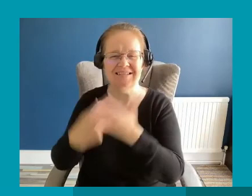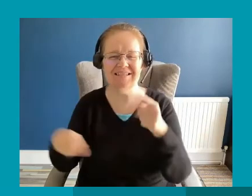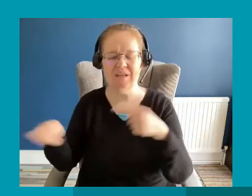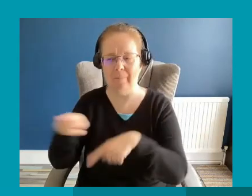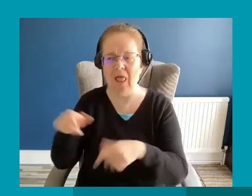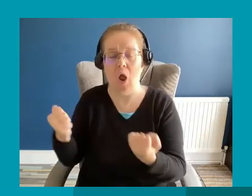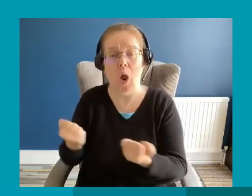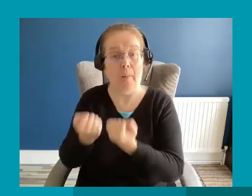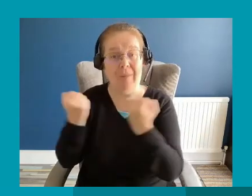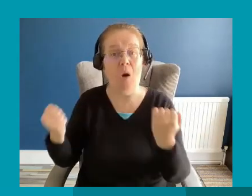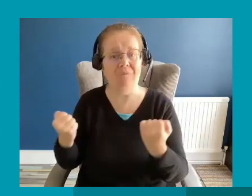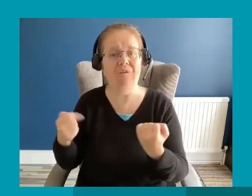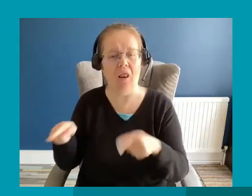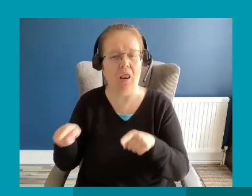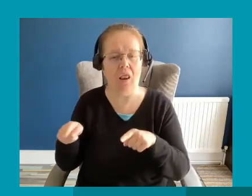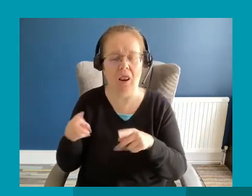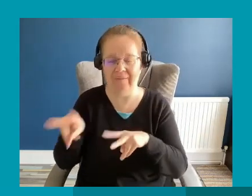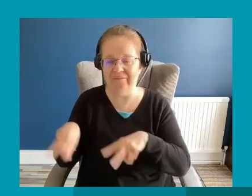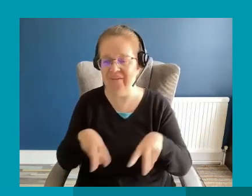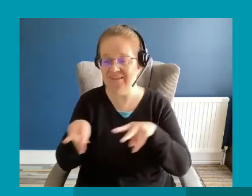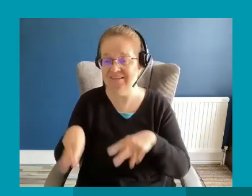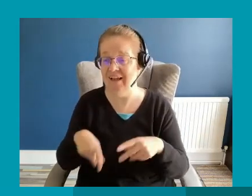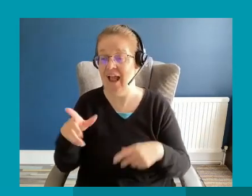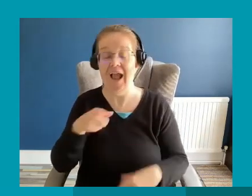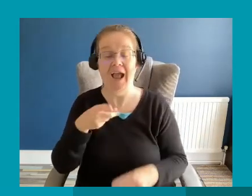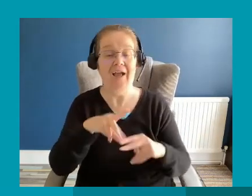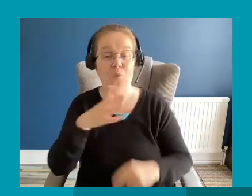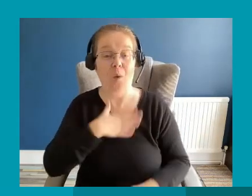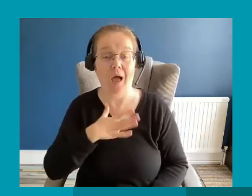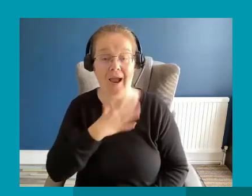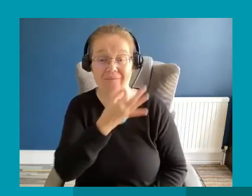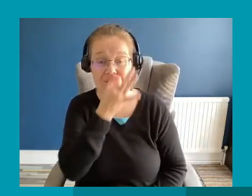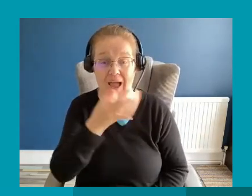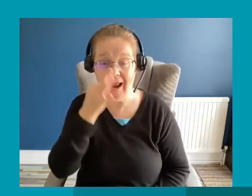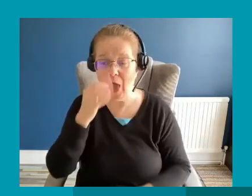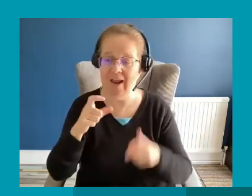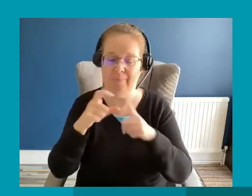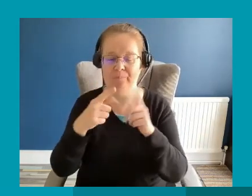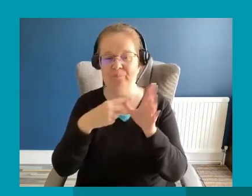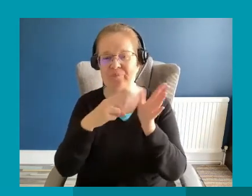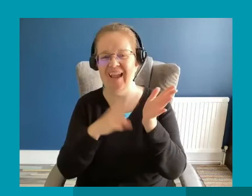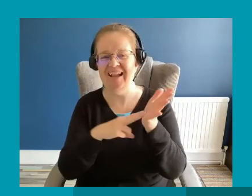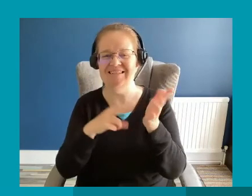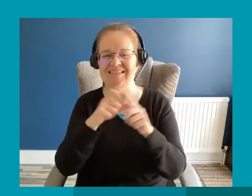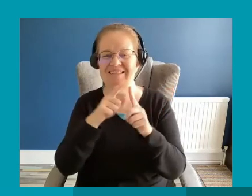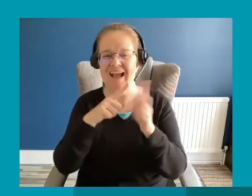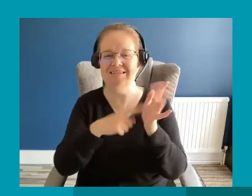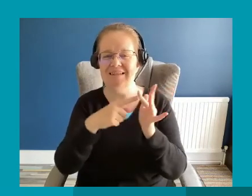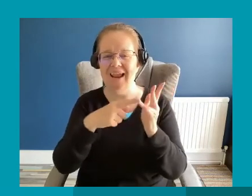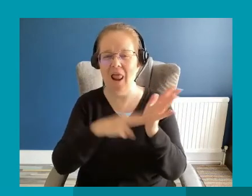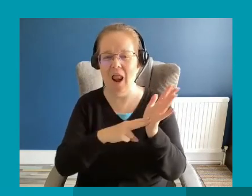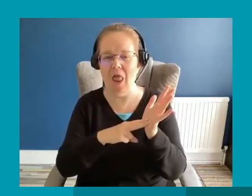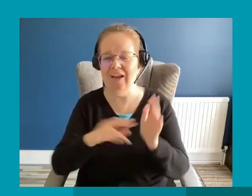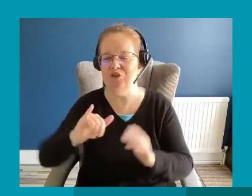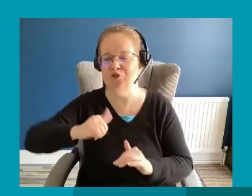And finally, if you like flowers, there's the Dandelion shift by Laura Whitaker. It's obviously not about flowers,